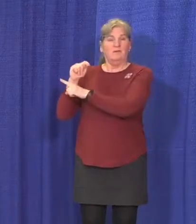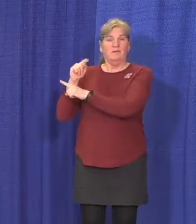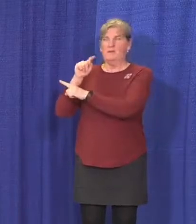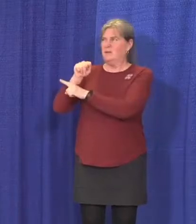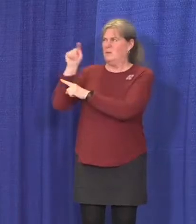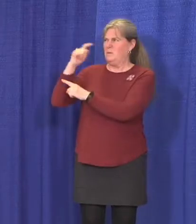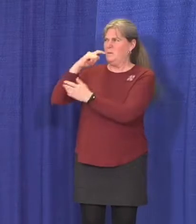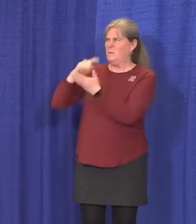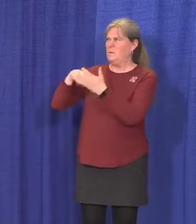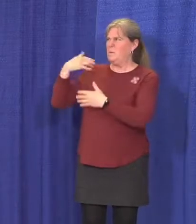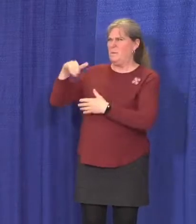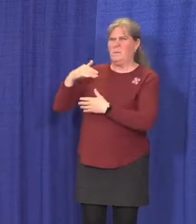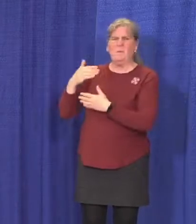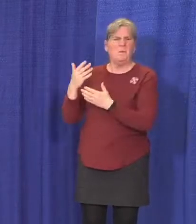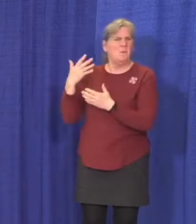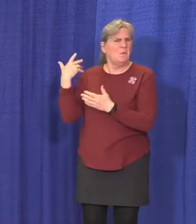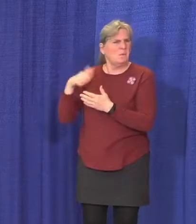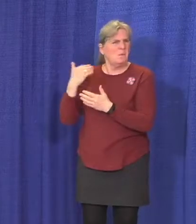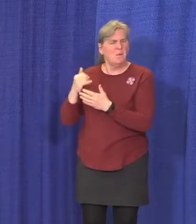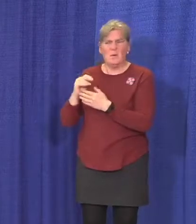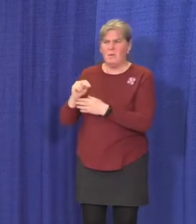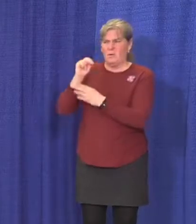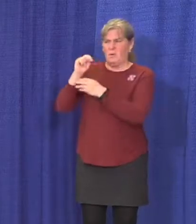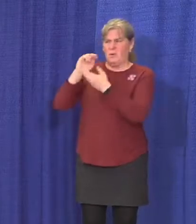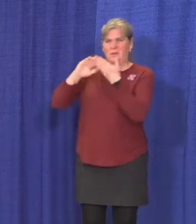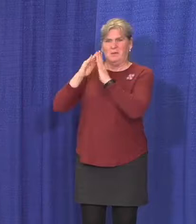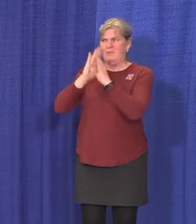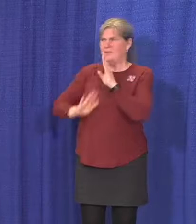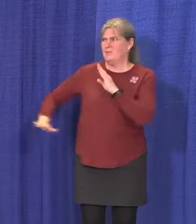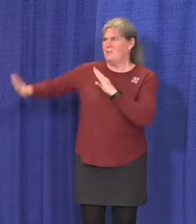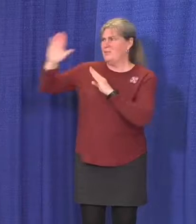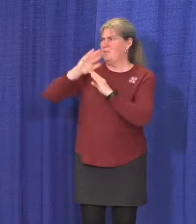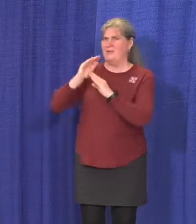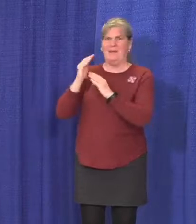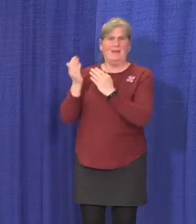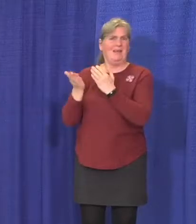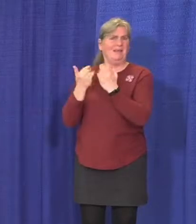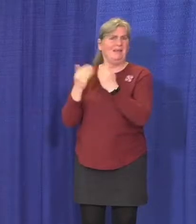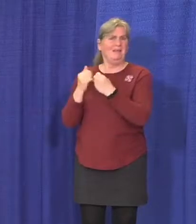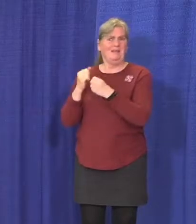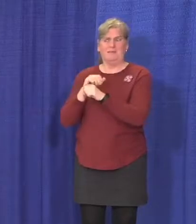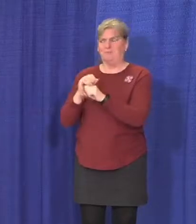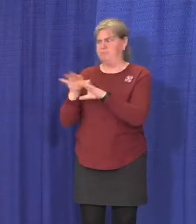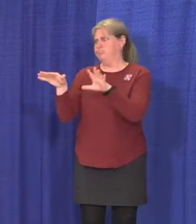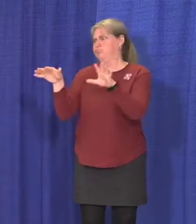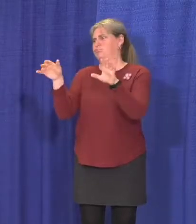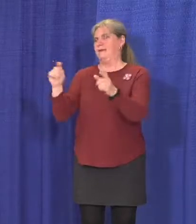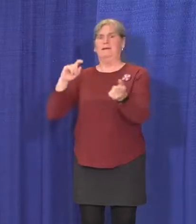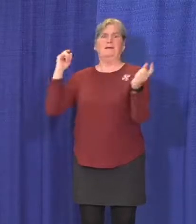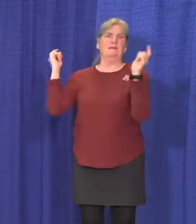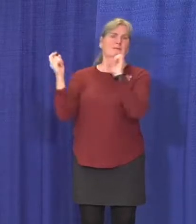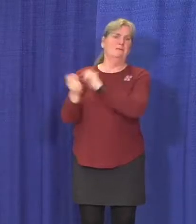territories is a reminder of how vulnerable our northern communities are and how quickly